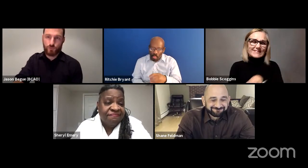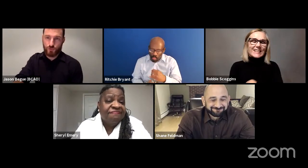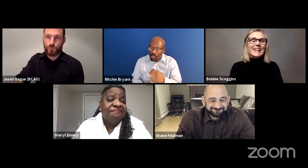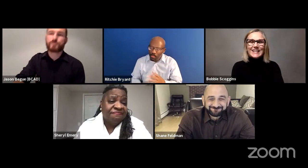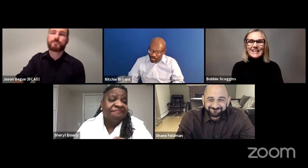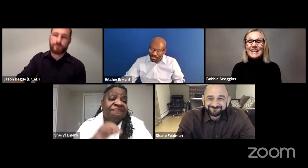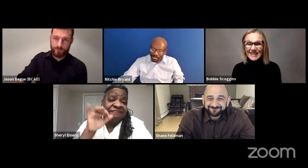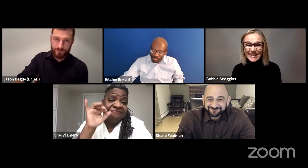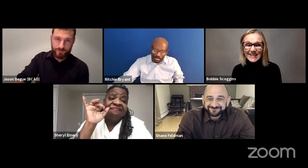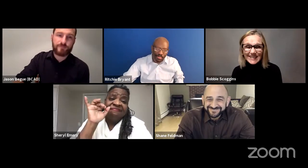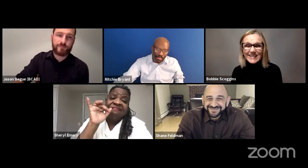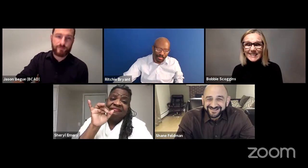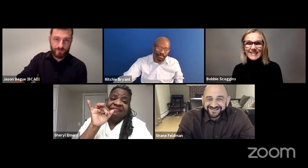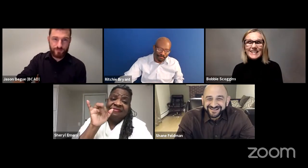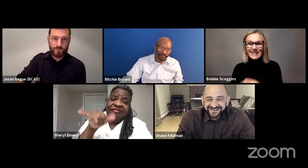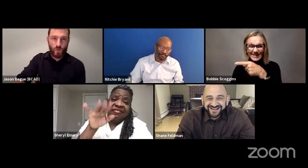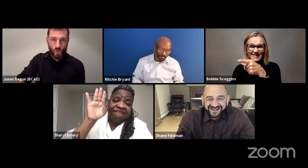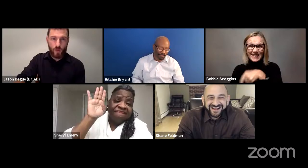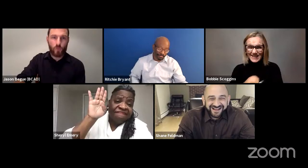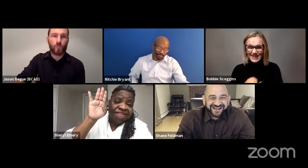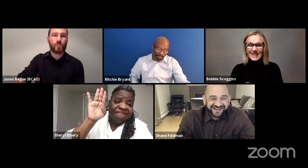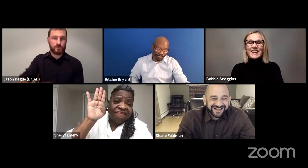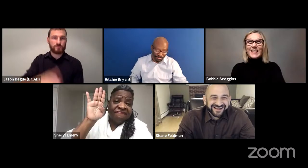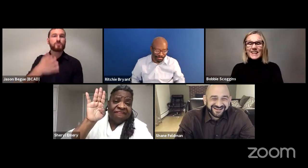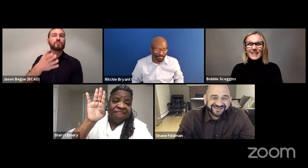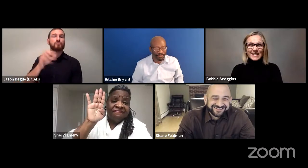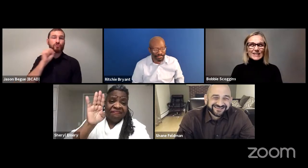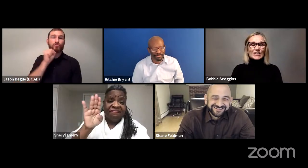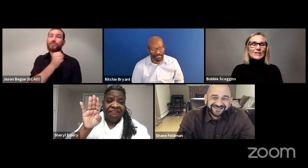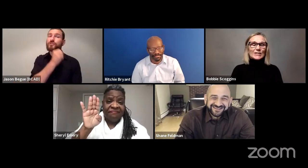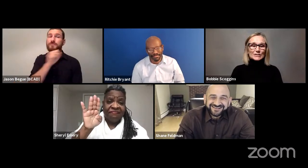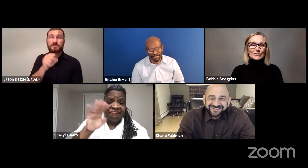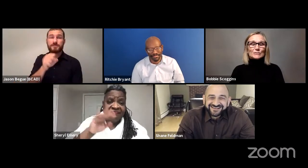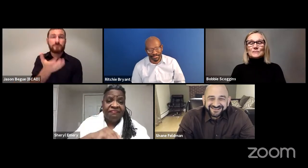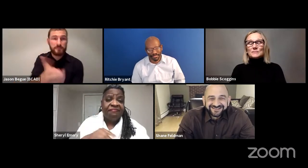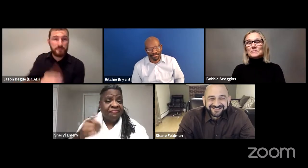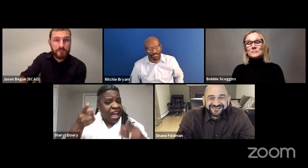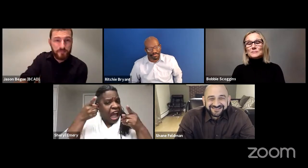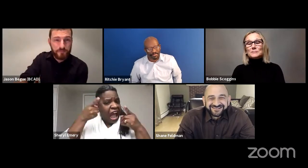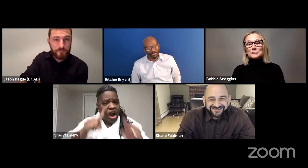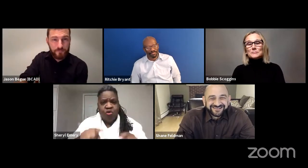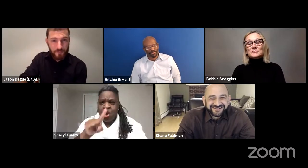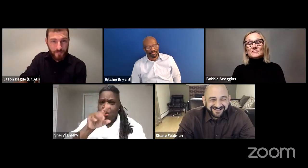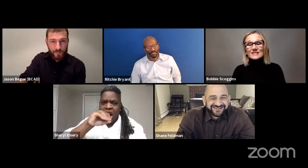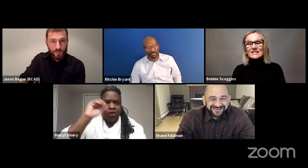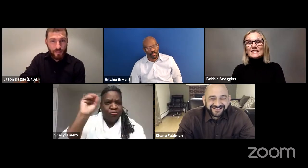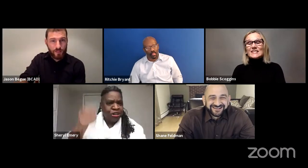need to have them in support of this bill. JASON BEGUE: Sheryl?